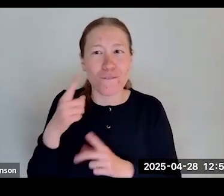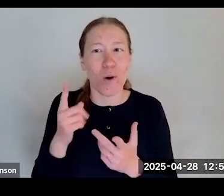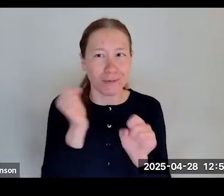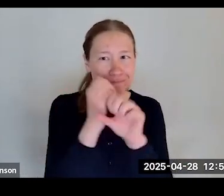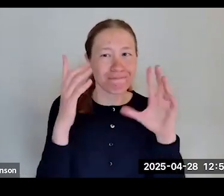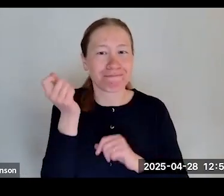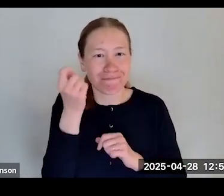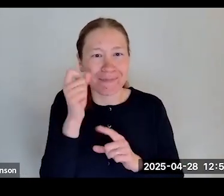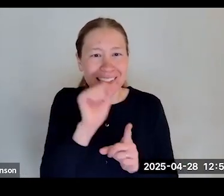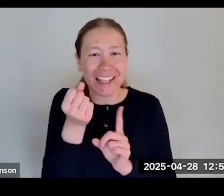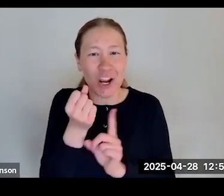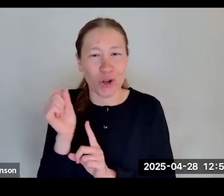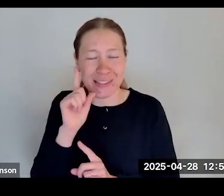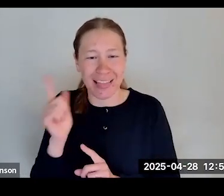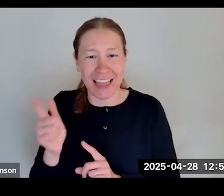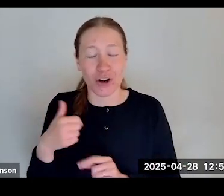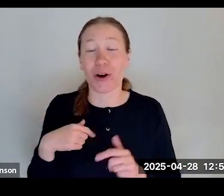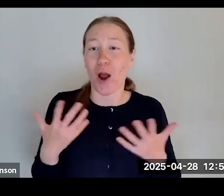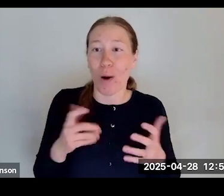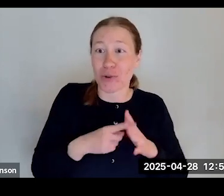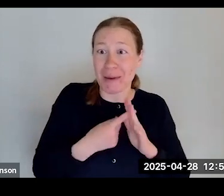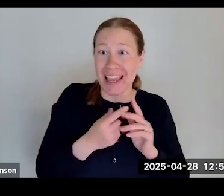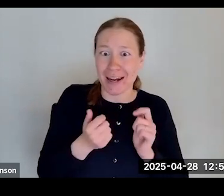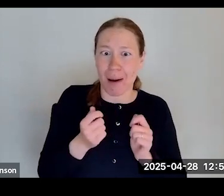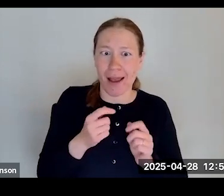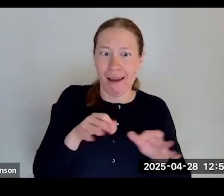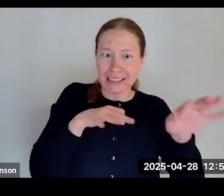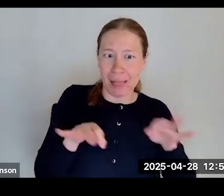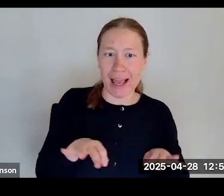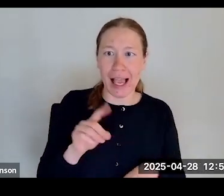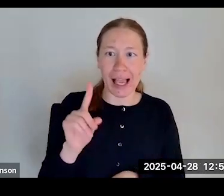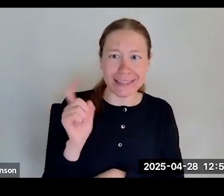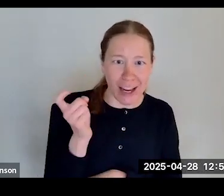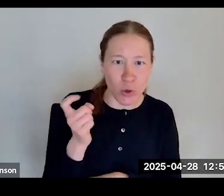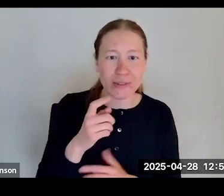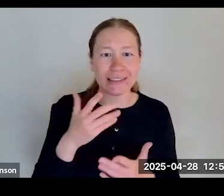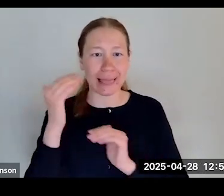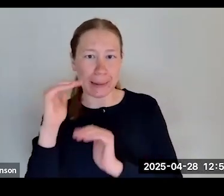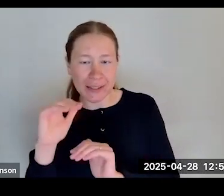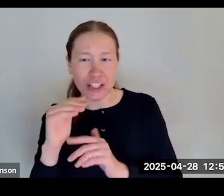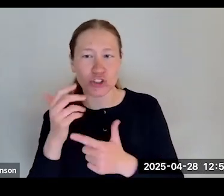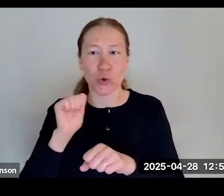But I wanted to start by just giving you those diagnoses, their limitations, and thinking about some of those workplace barriers